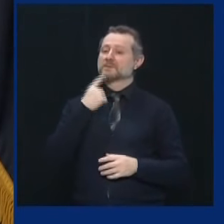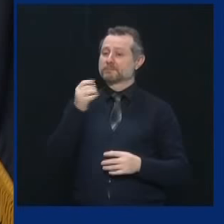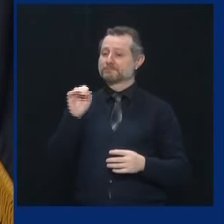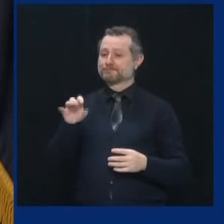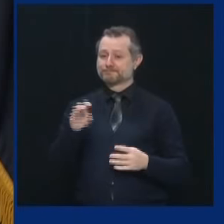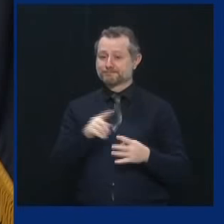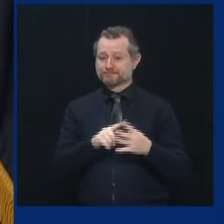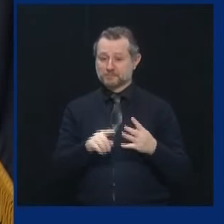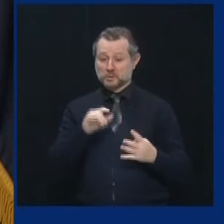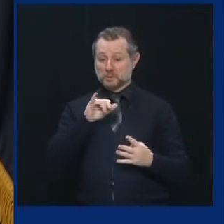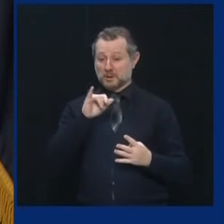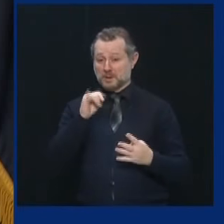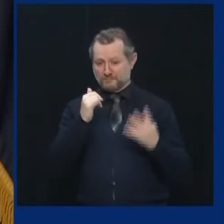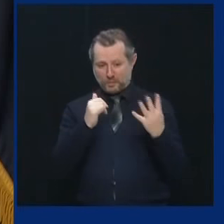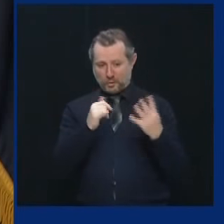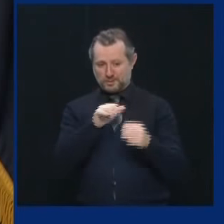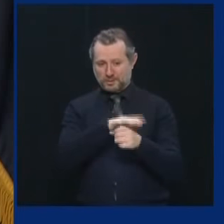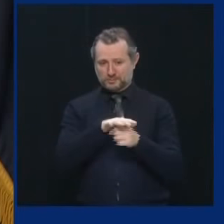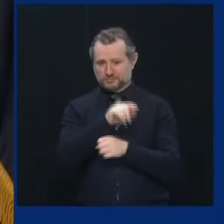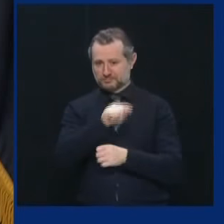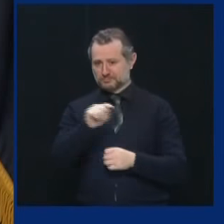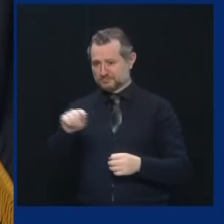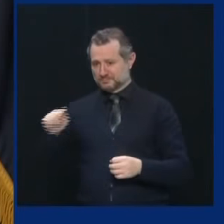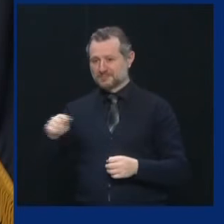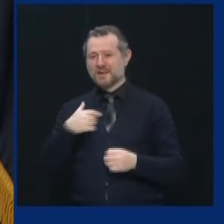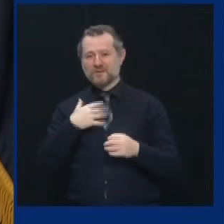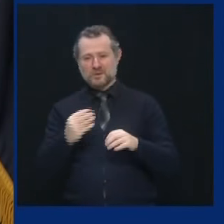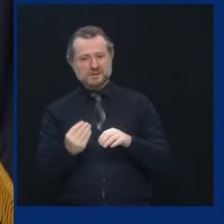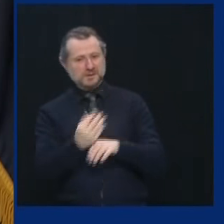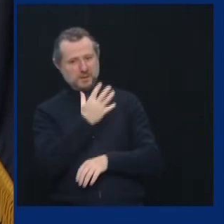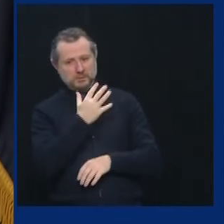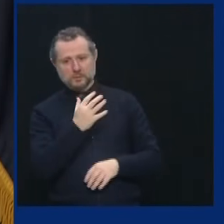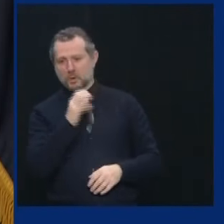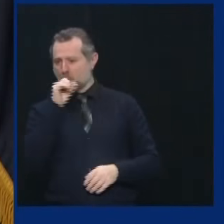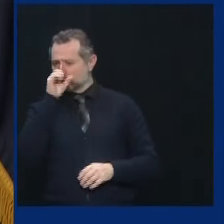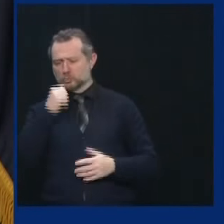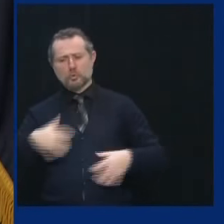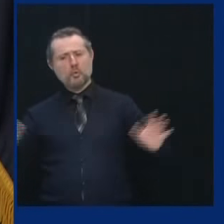AND THEN SHE SHE WAS MORE ANXIOUS AND SAID, IF YOU DON'T